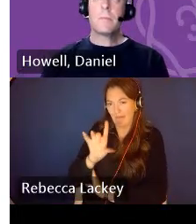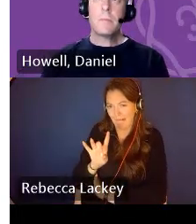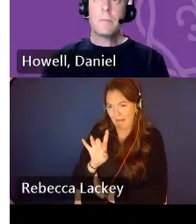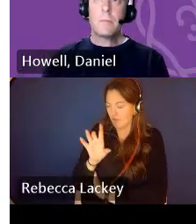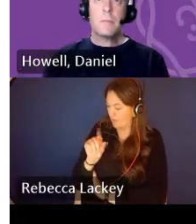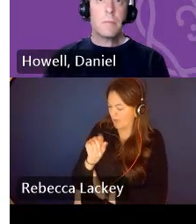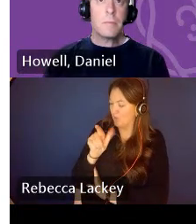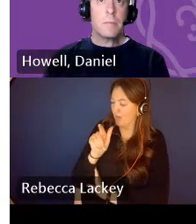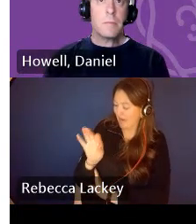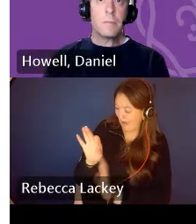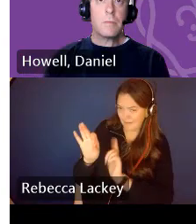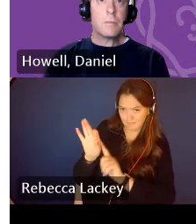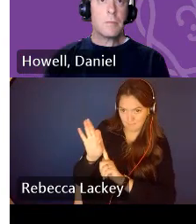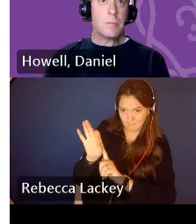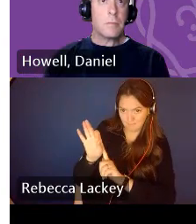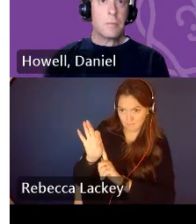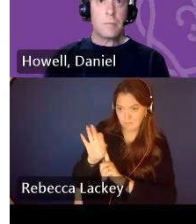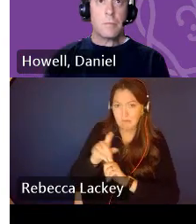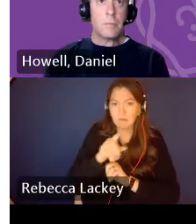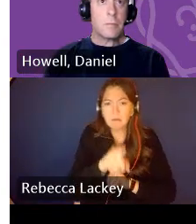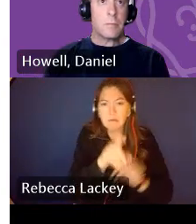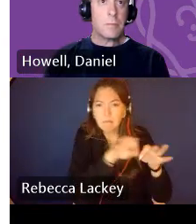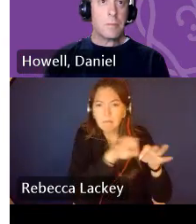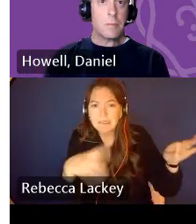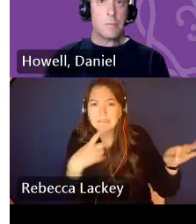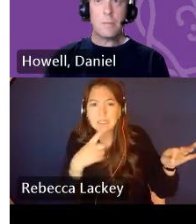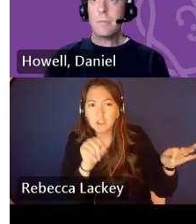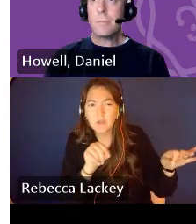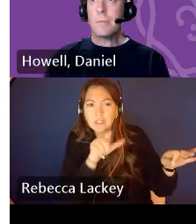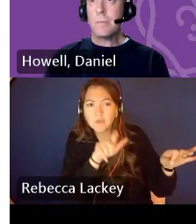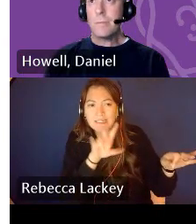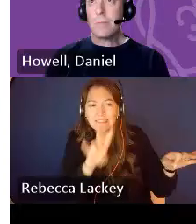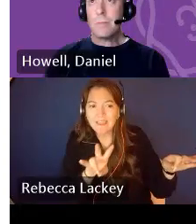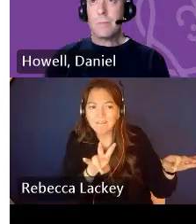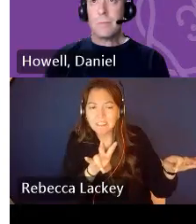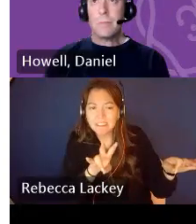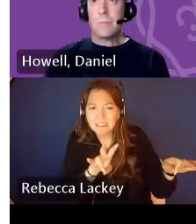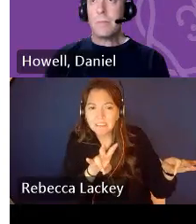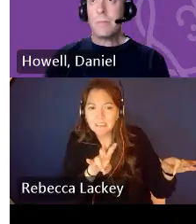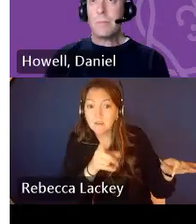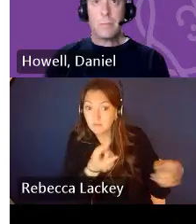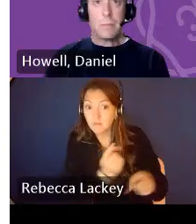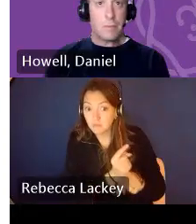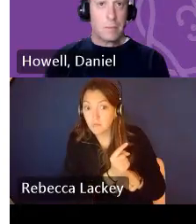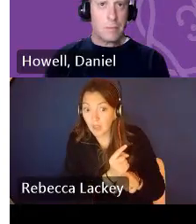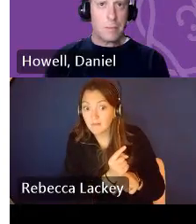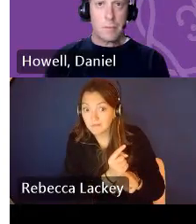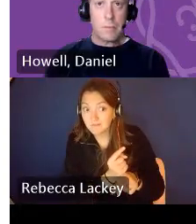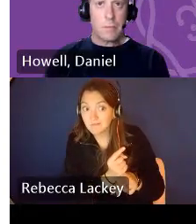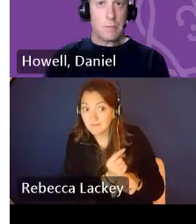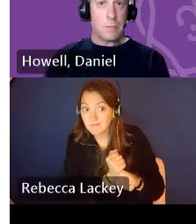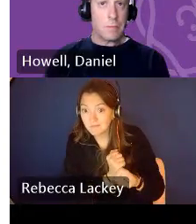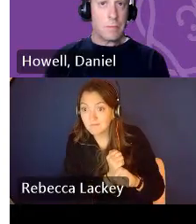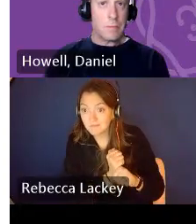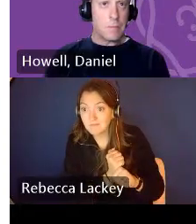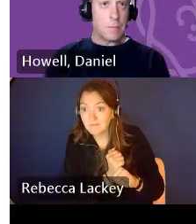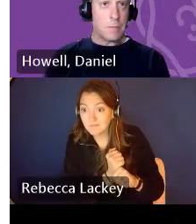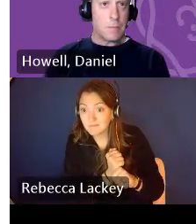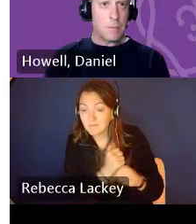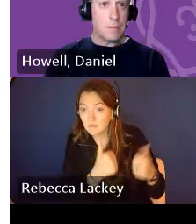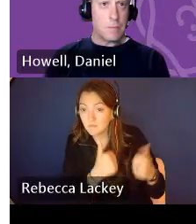The format said 2027, which is right.